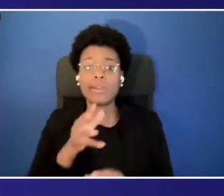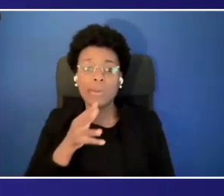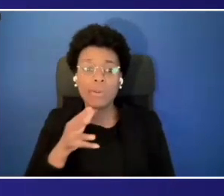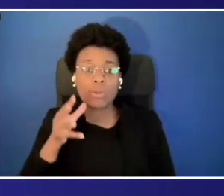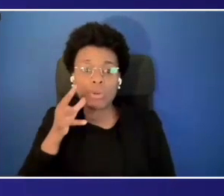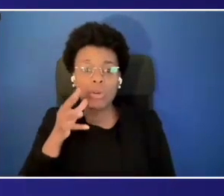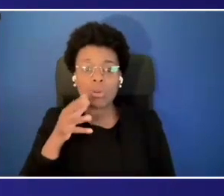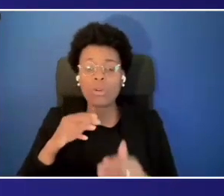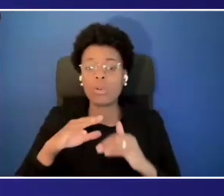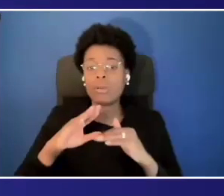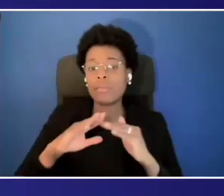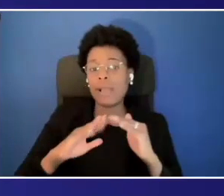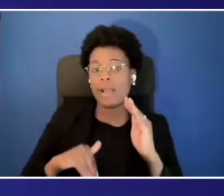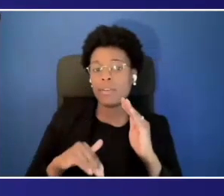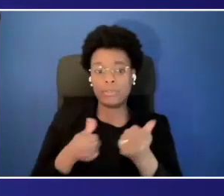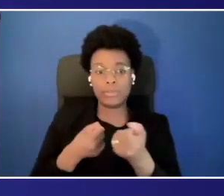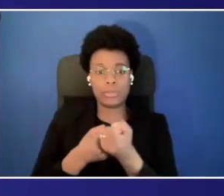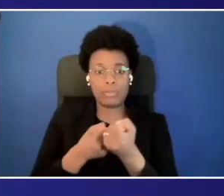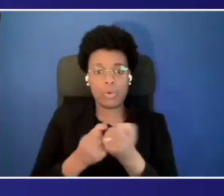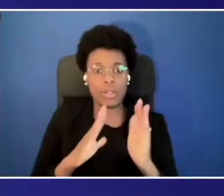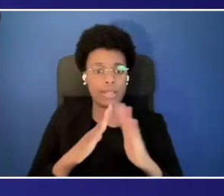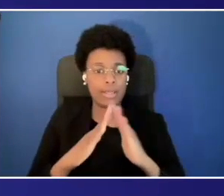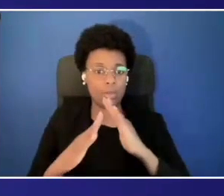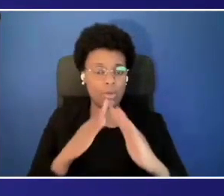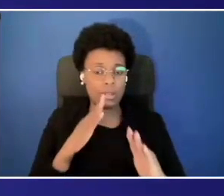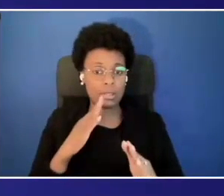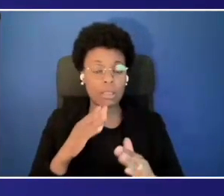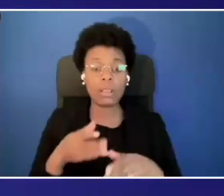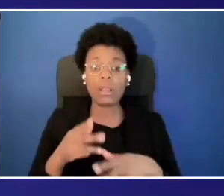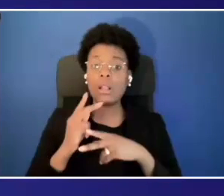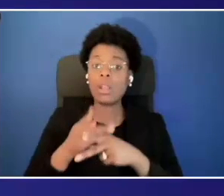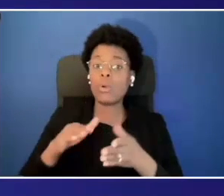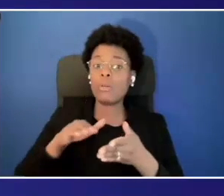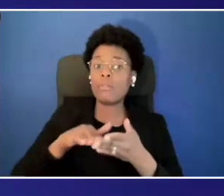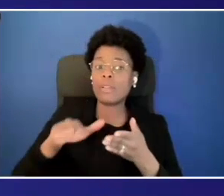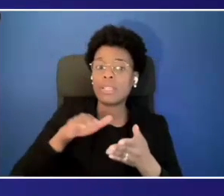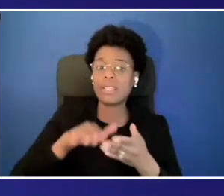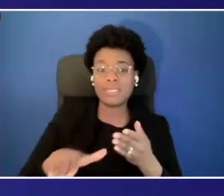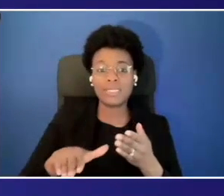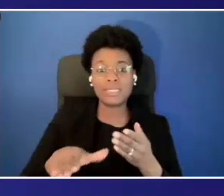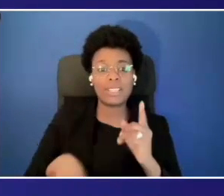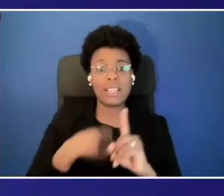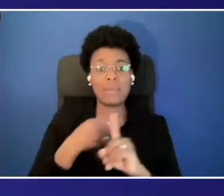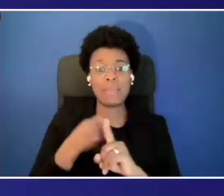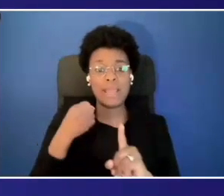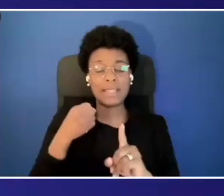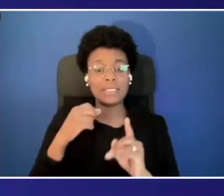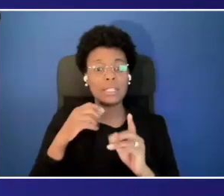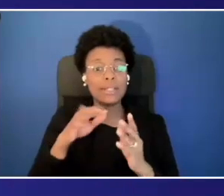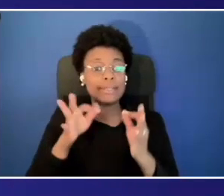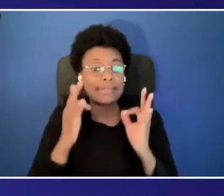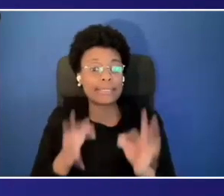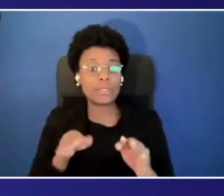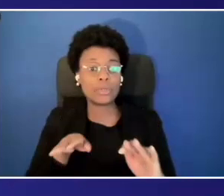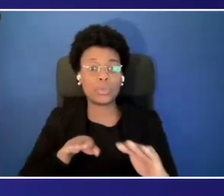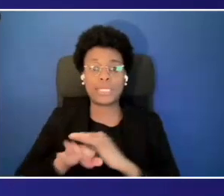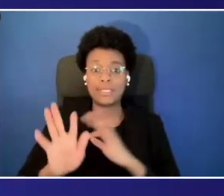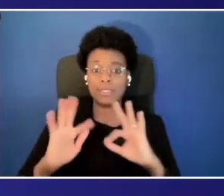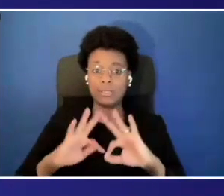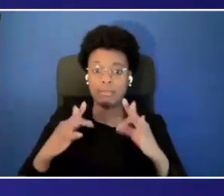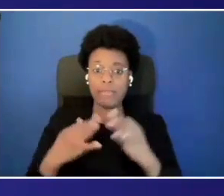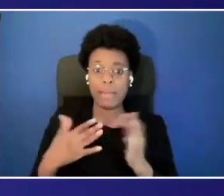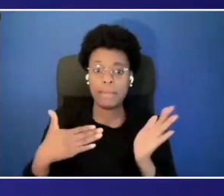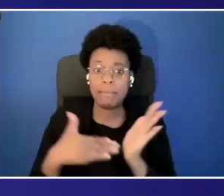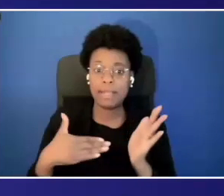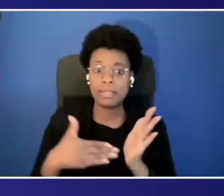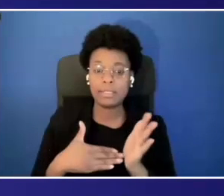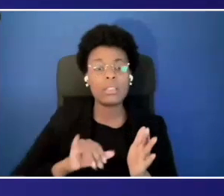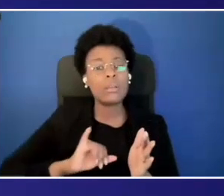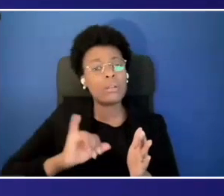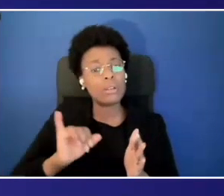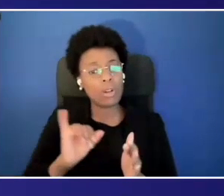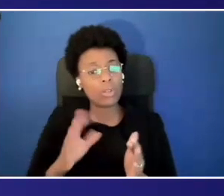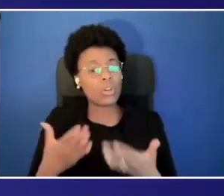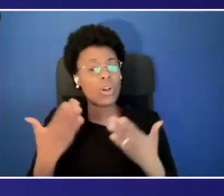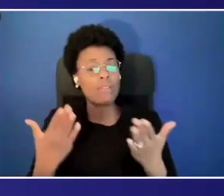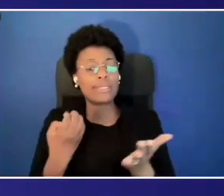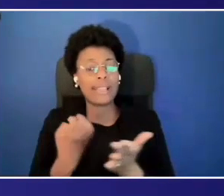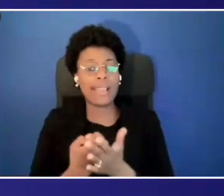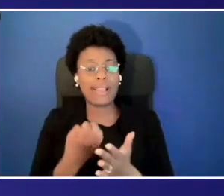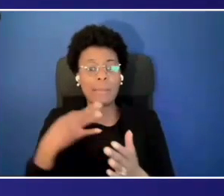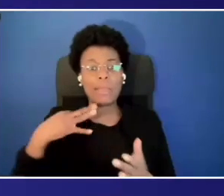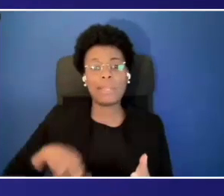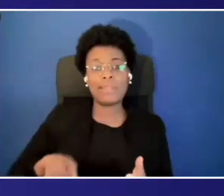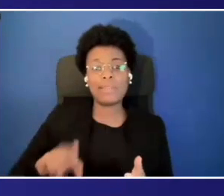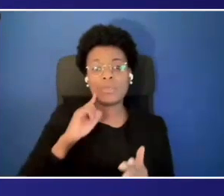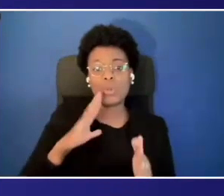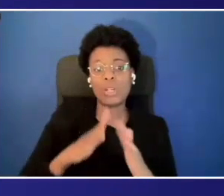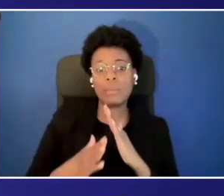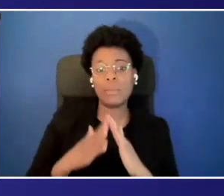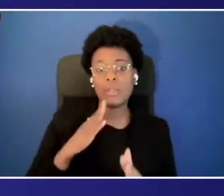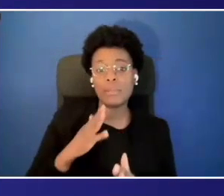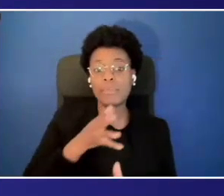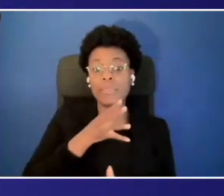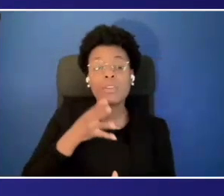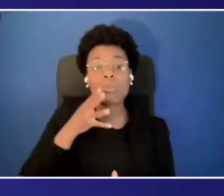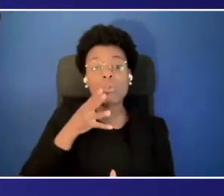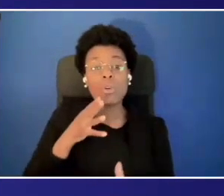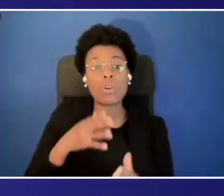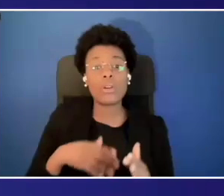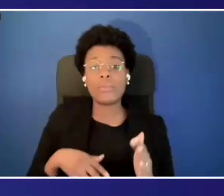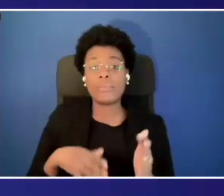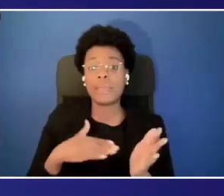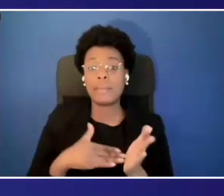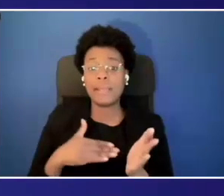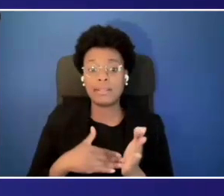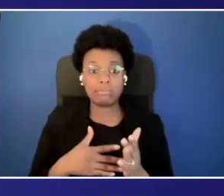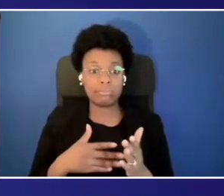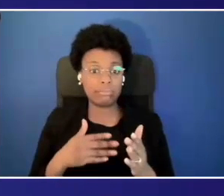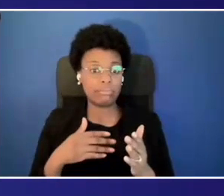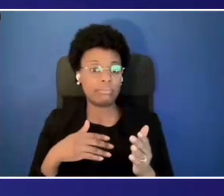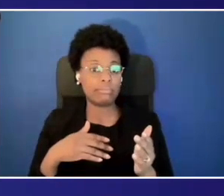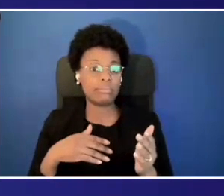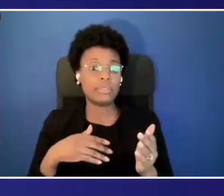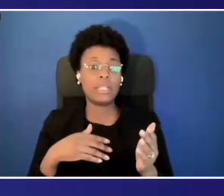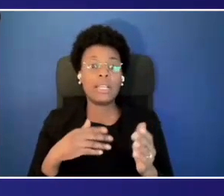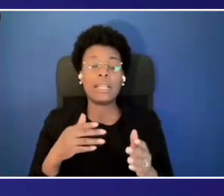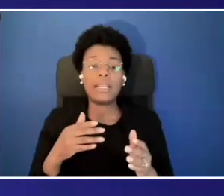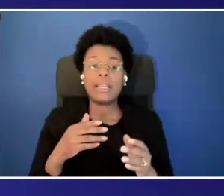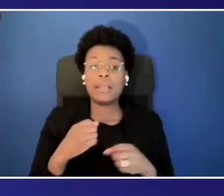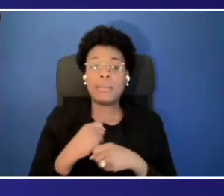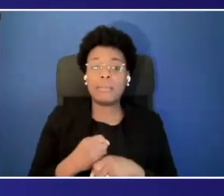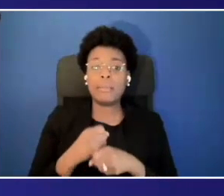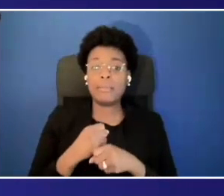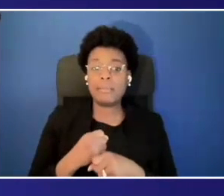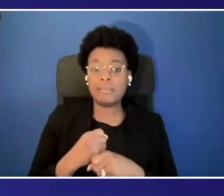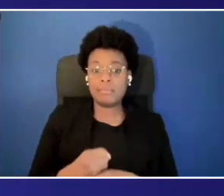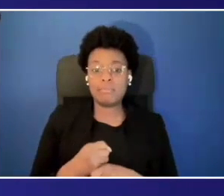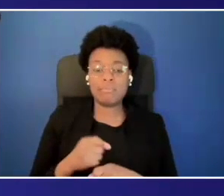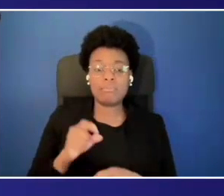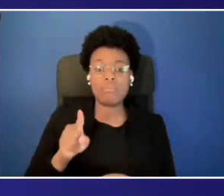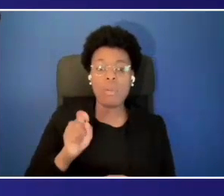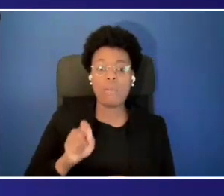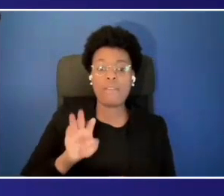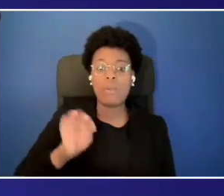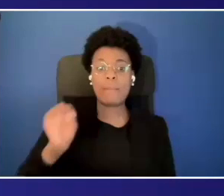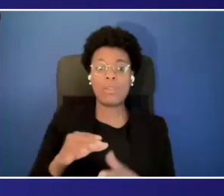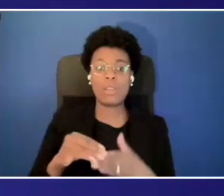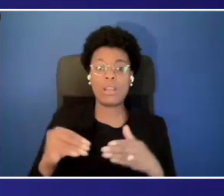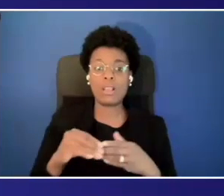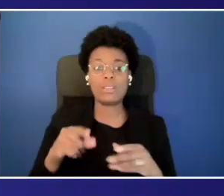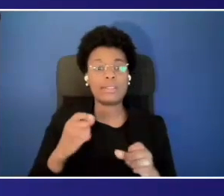Loan forgiveness programs directly influence the choice to enter family medicine. They also offer economic benefits to communities. A rural primary care physician generates an estimated 1.4 million dollars in annual economic activity and supports more than 26 local jobs.